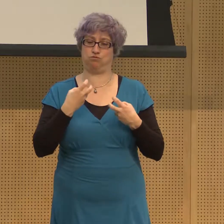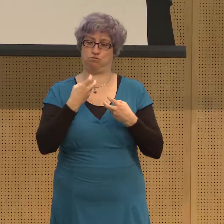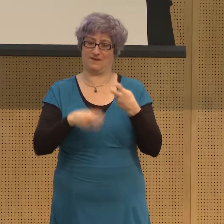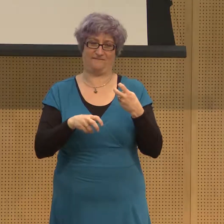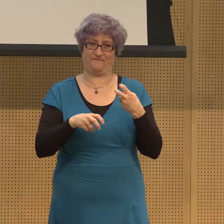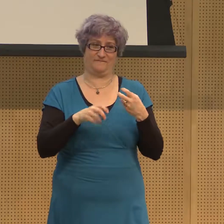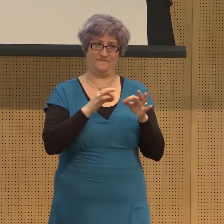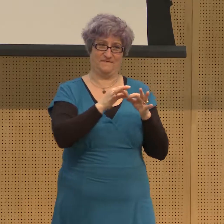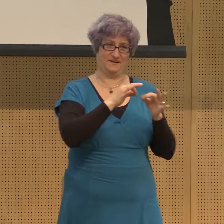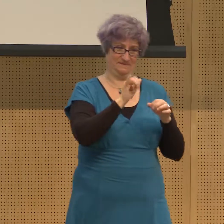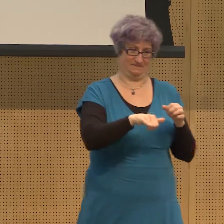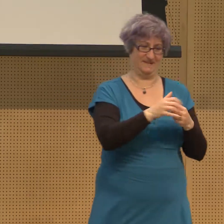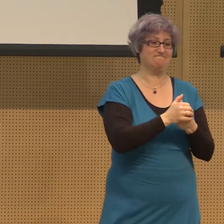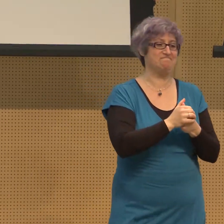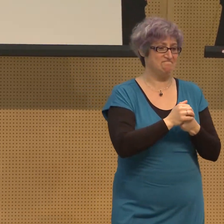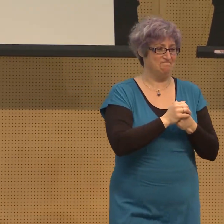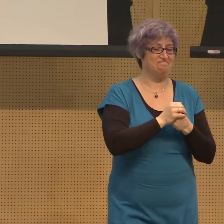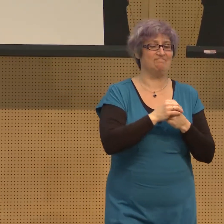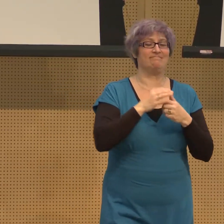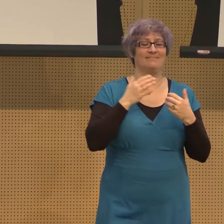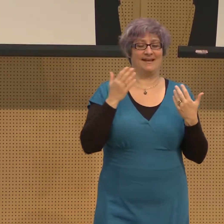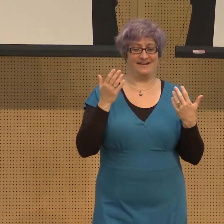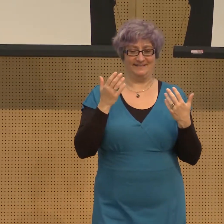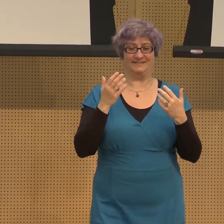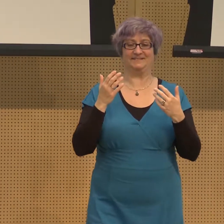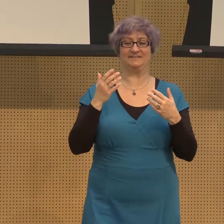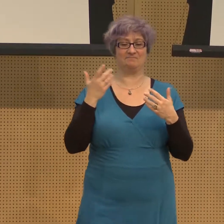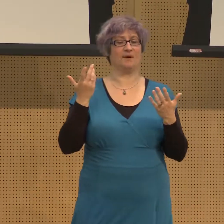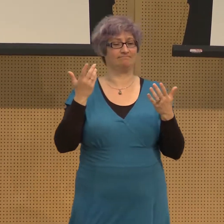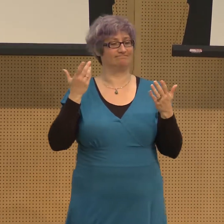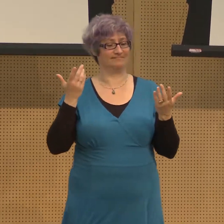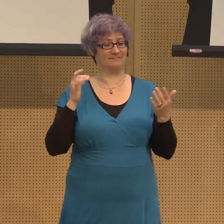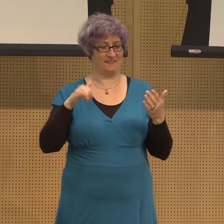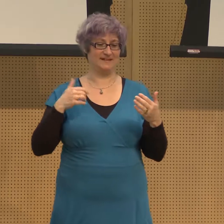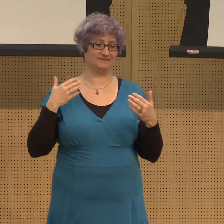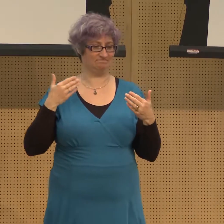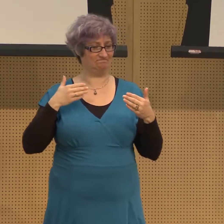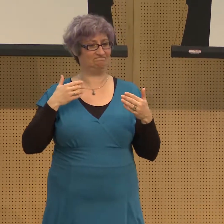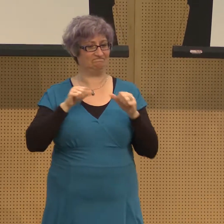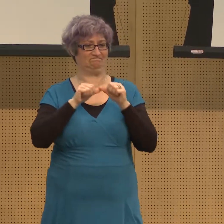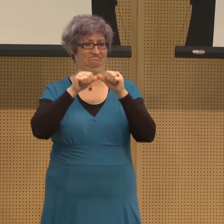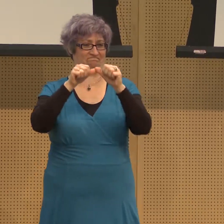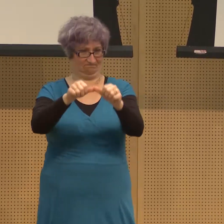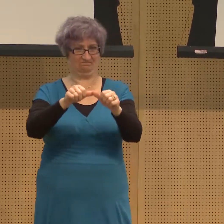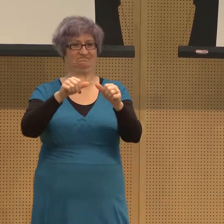as opposed to the other way around, not something I could work out too easily to the natives.